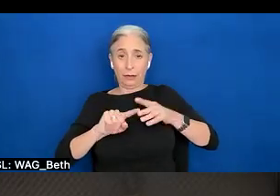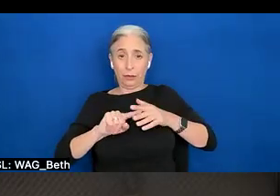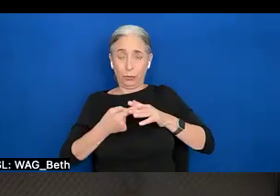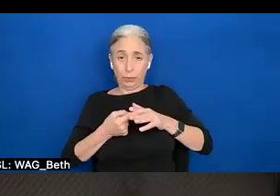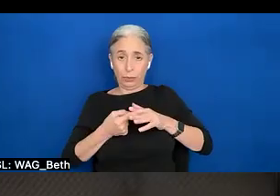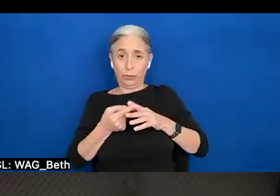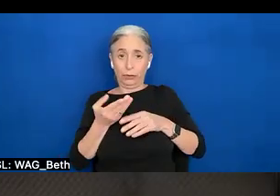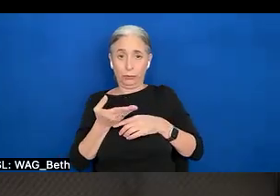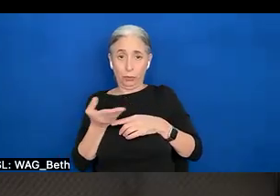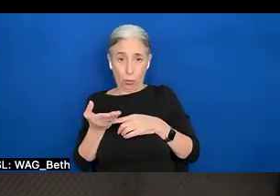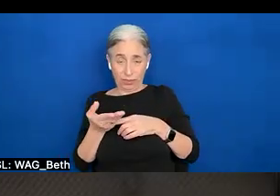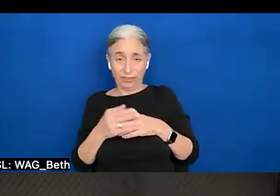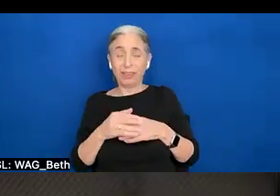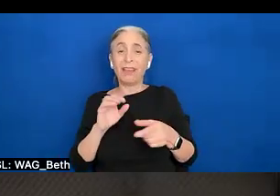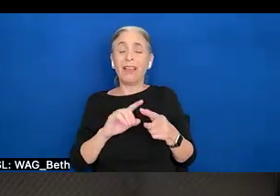original -- to the source.